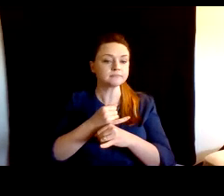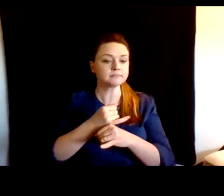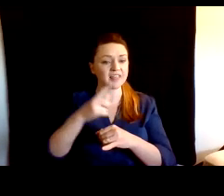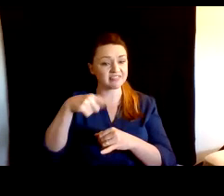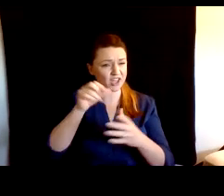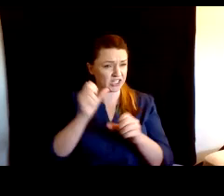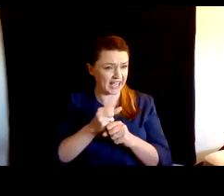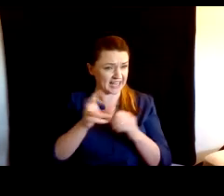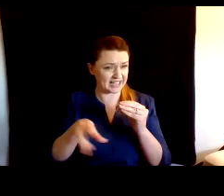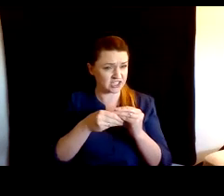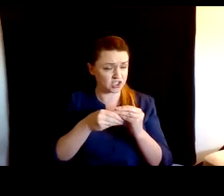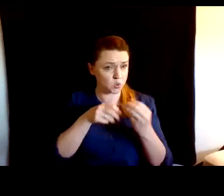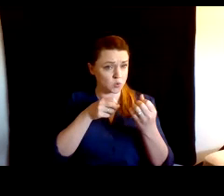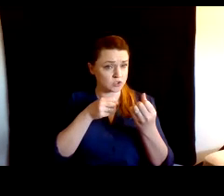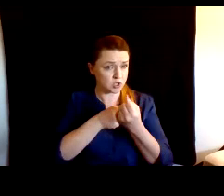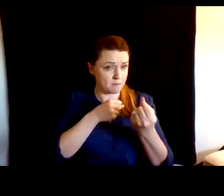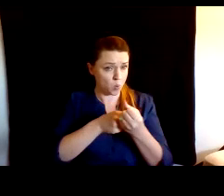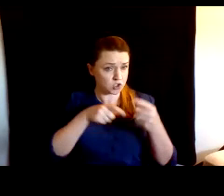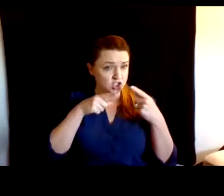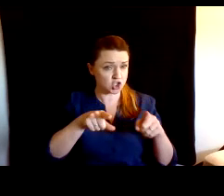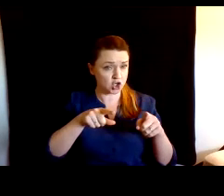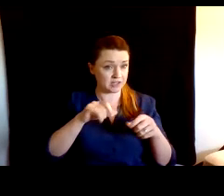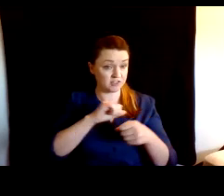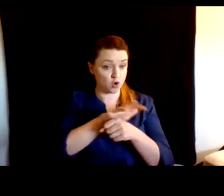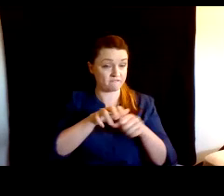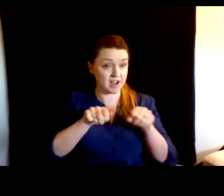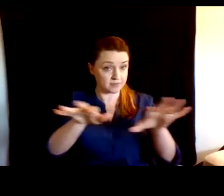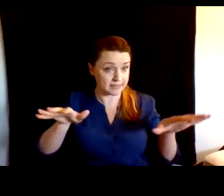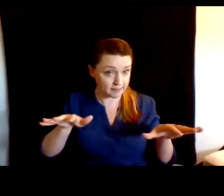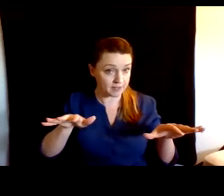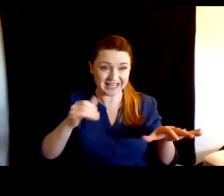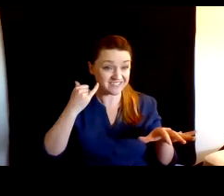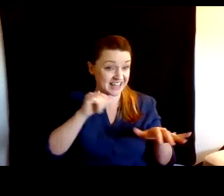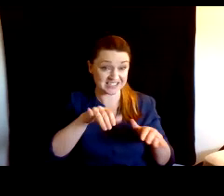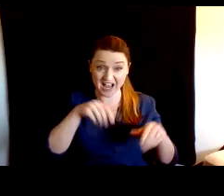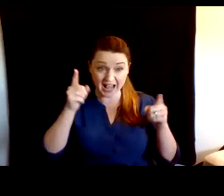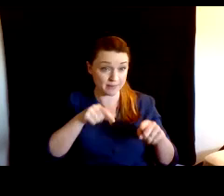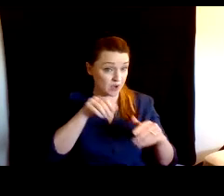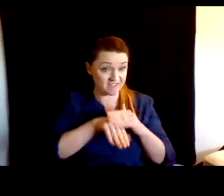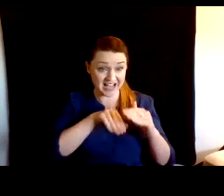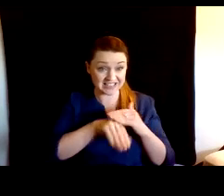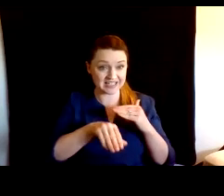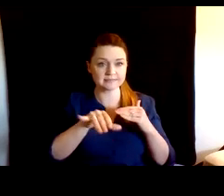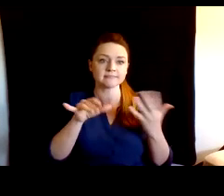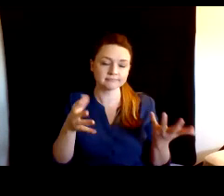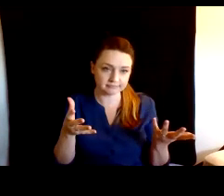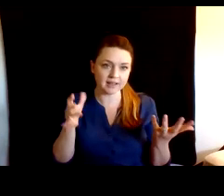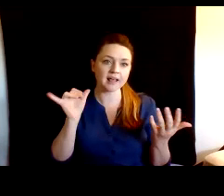throughout the coronavirus pandemic. And if that does not happen then structural violence has occurred. So we have the insights, the resources exist in the world.